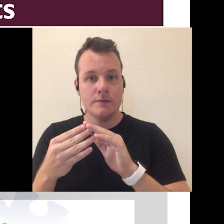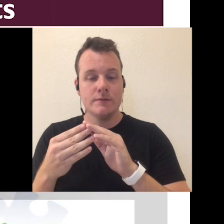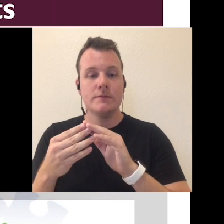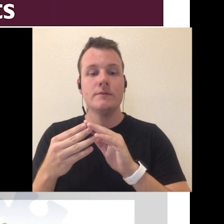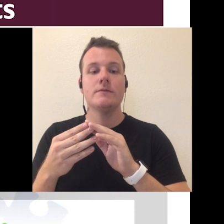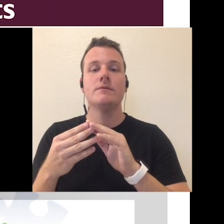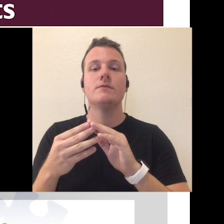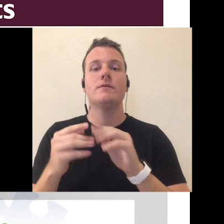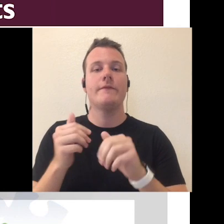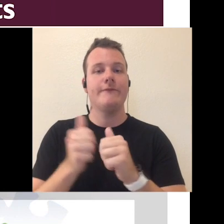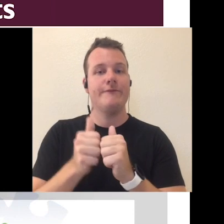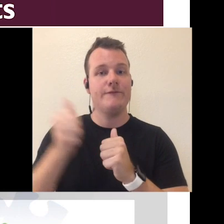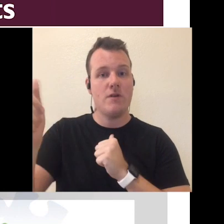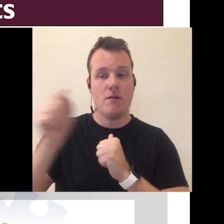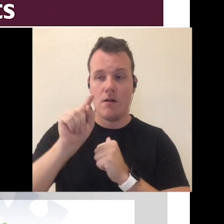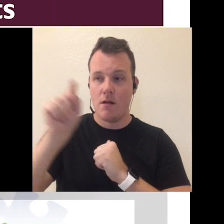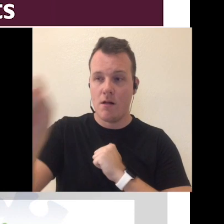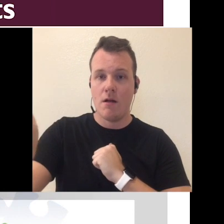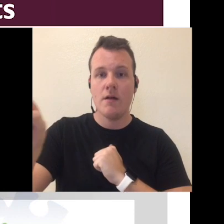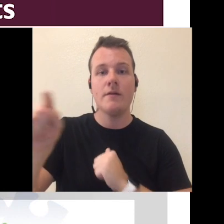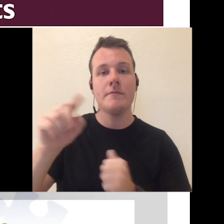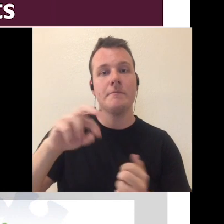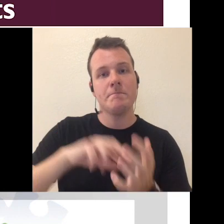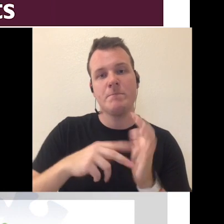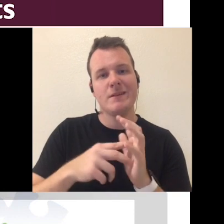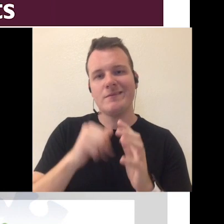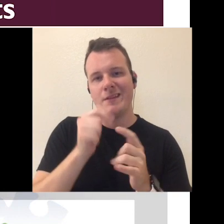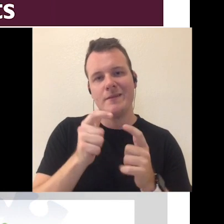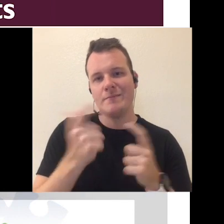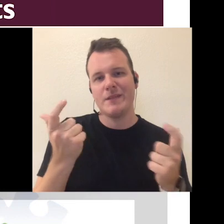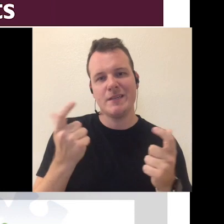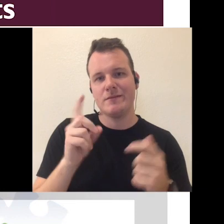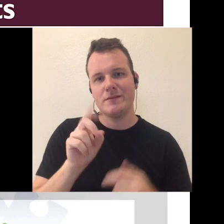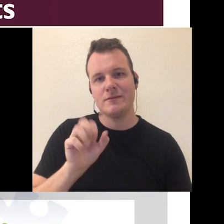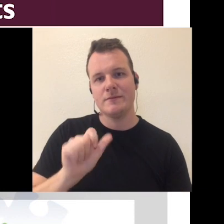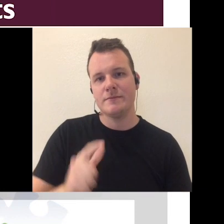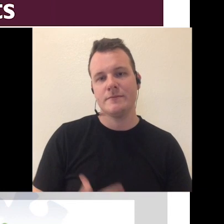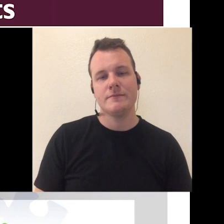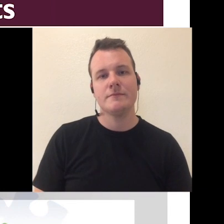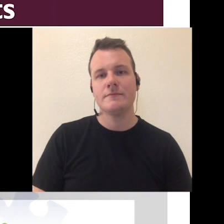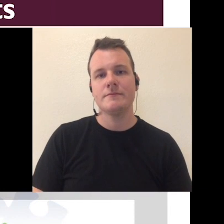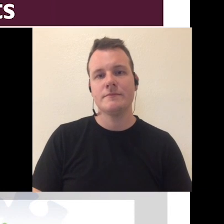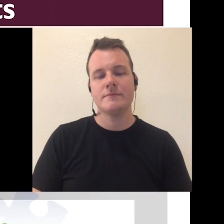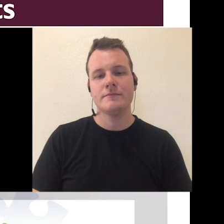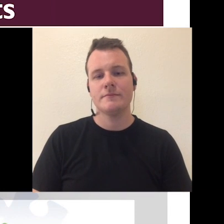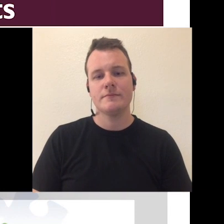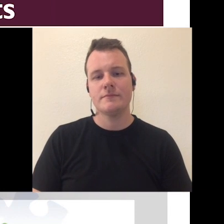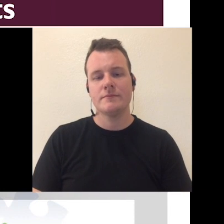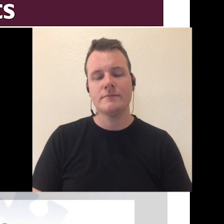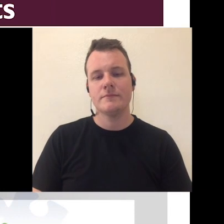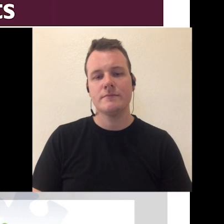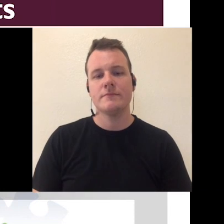community that's quite a ways away from where you are, it's probably not that big of an issue.